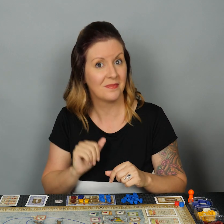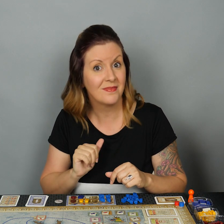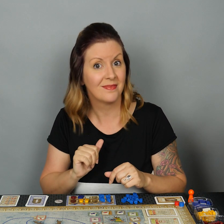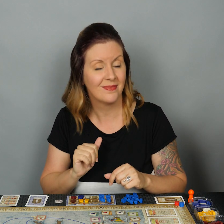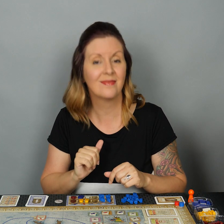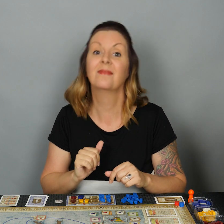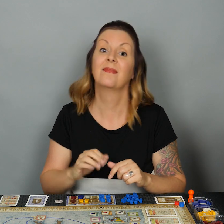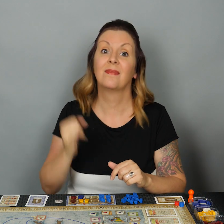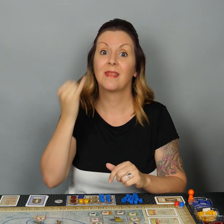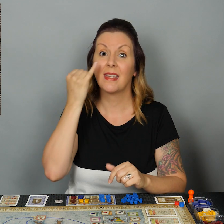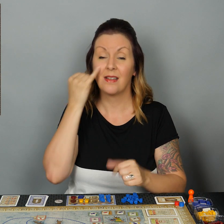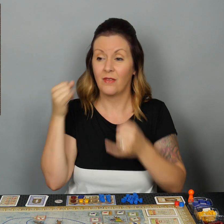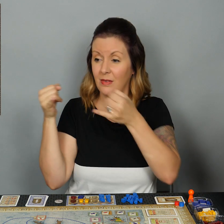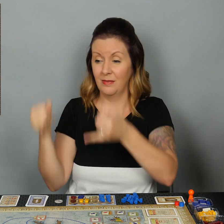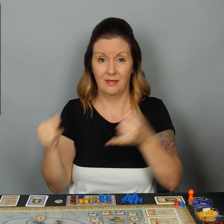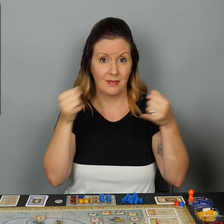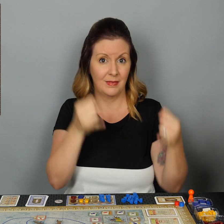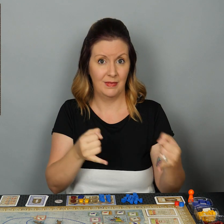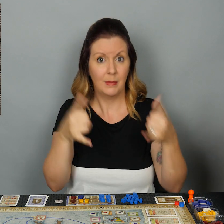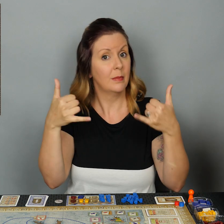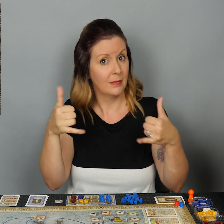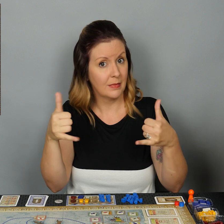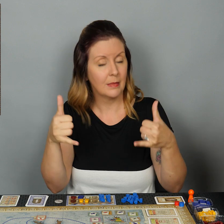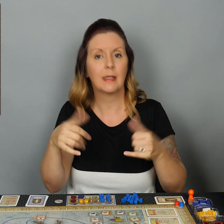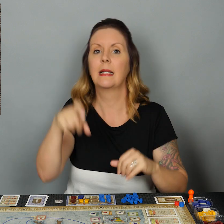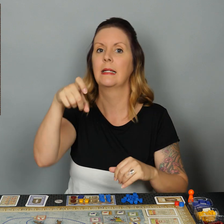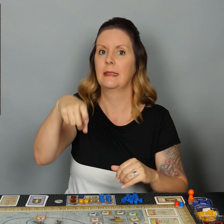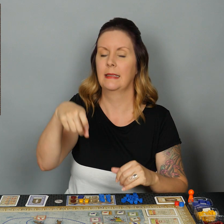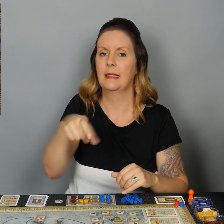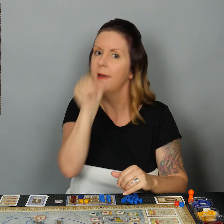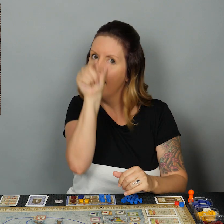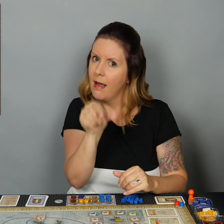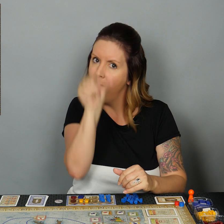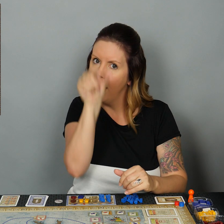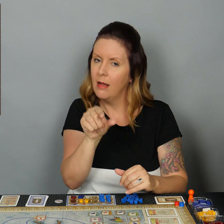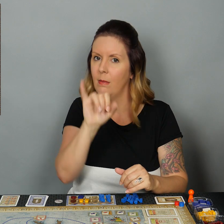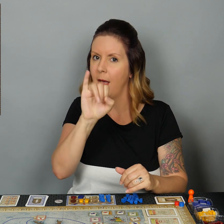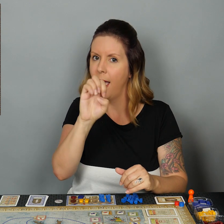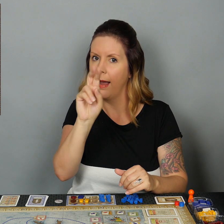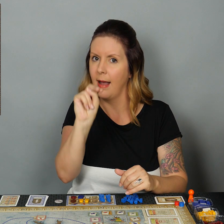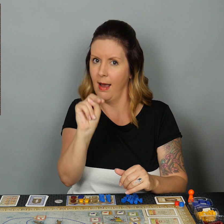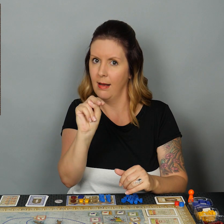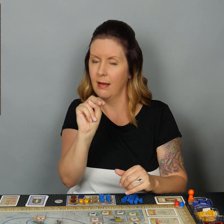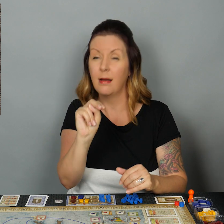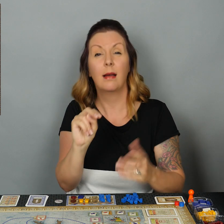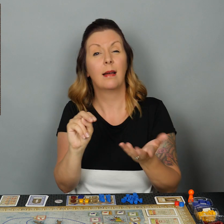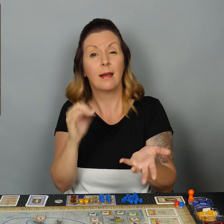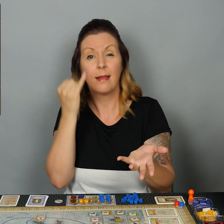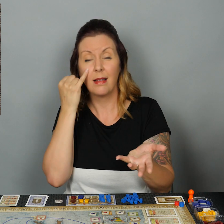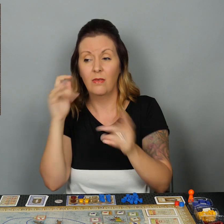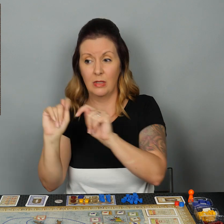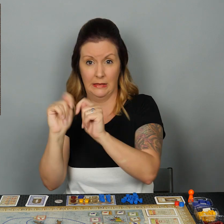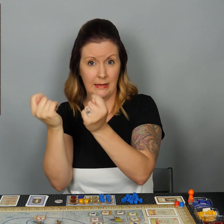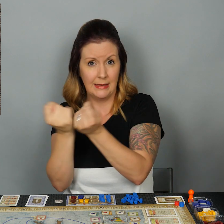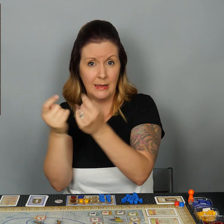end of the game. If you’re doing Individual Play, you need cards with the column icon.